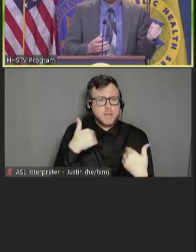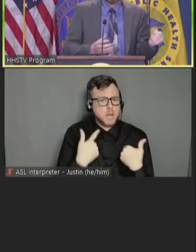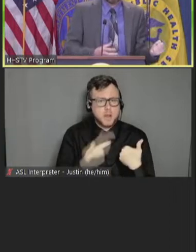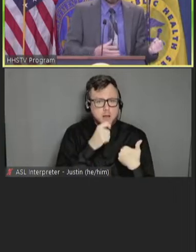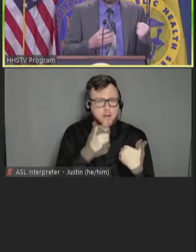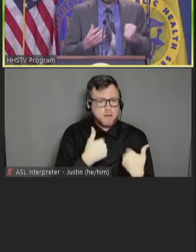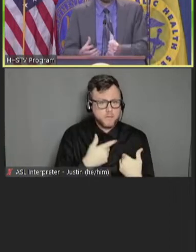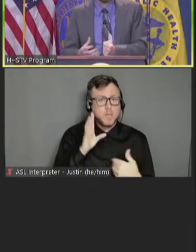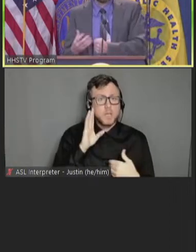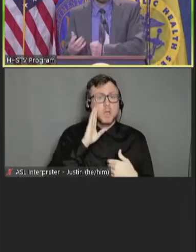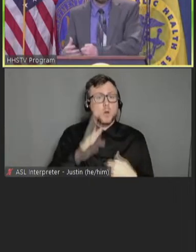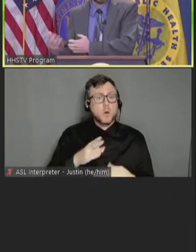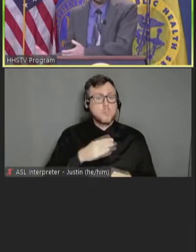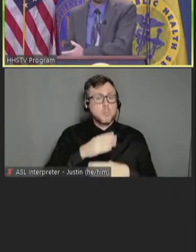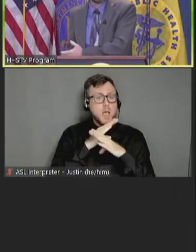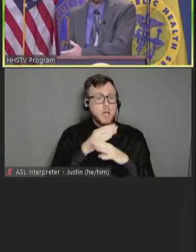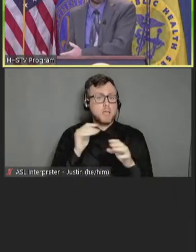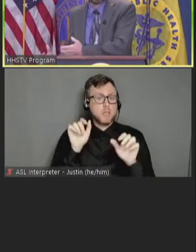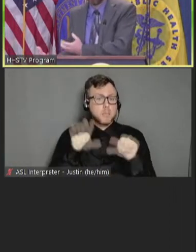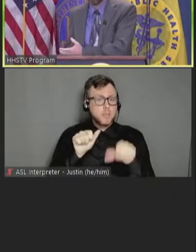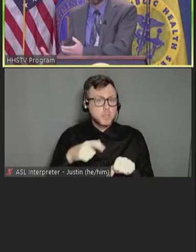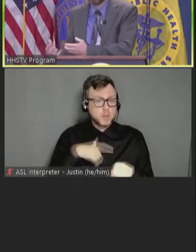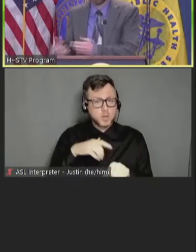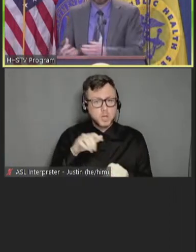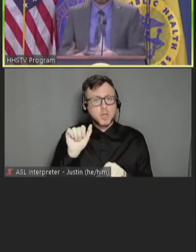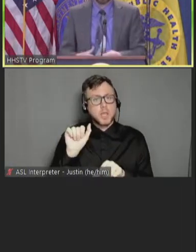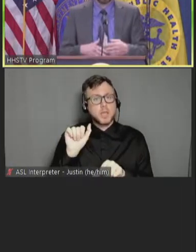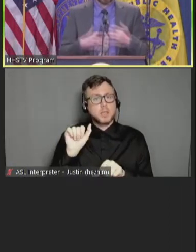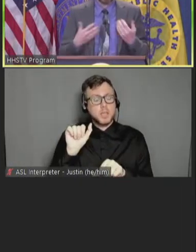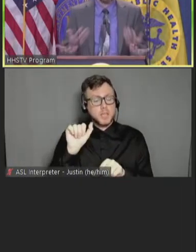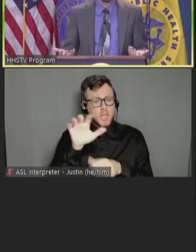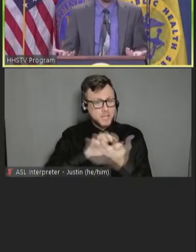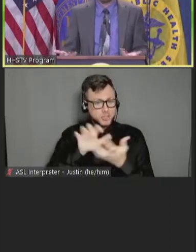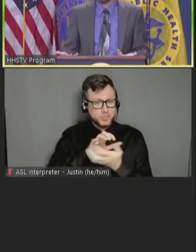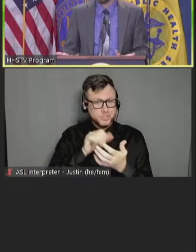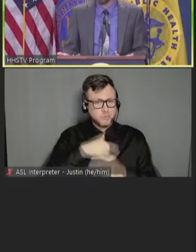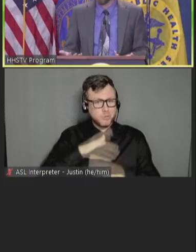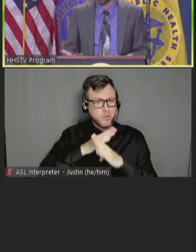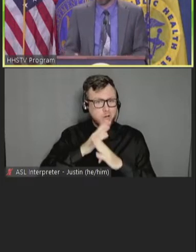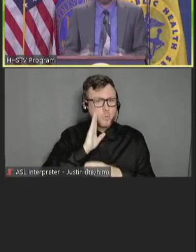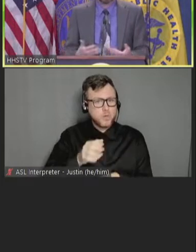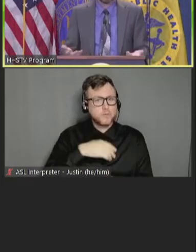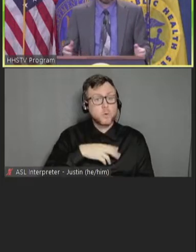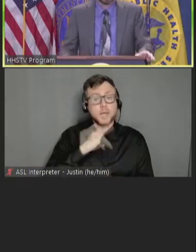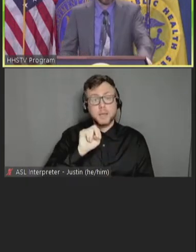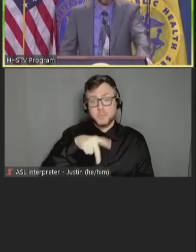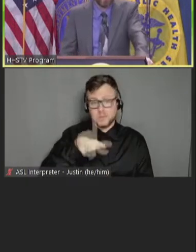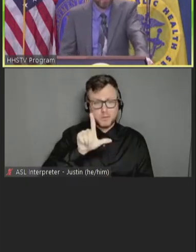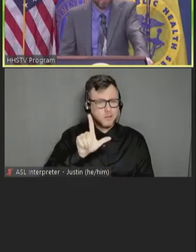actually inhibit the ability of the adjuvant to work, and so addition of MPL just didn't boost the